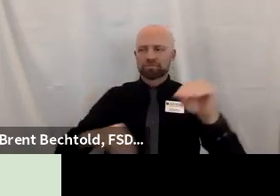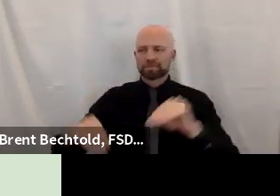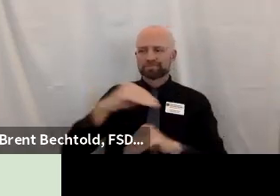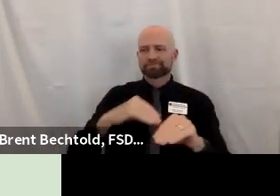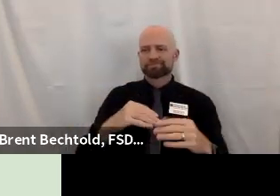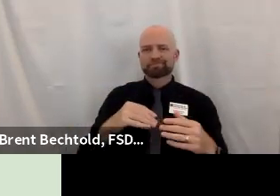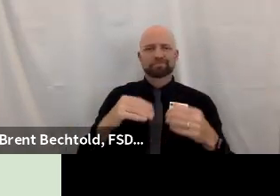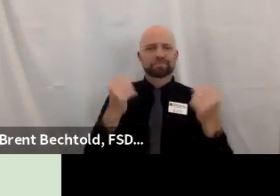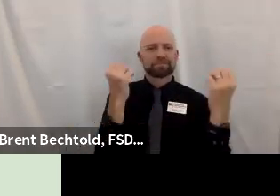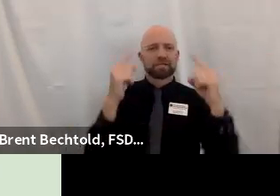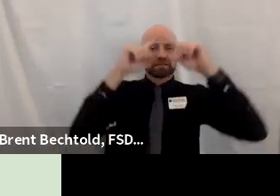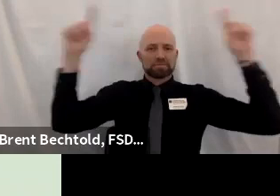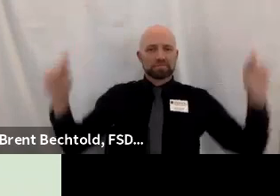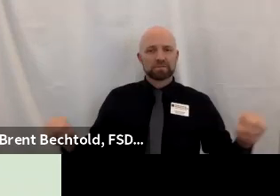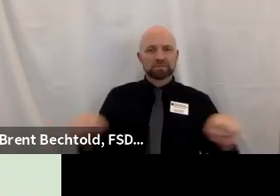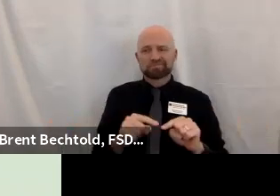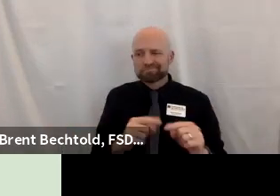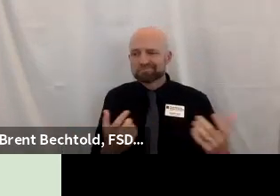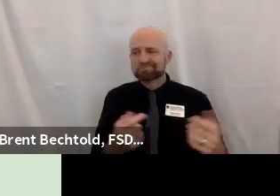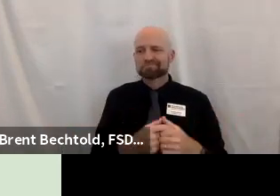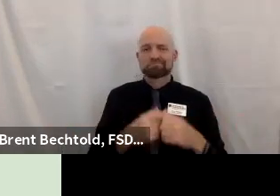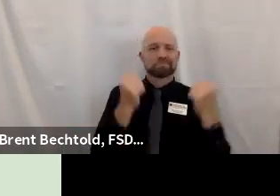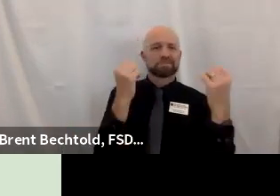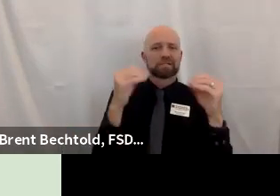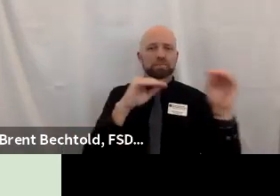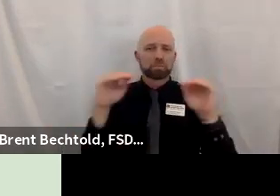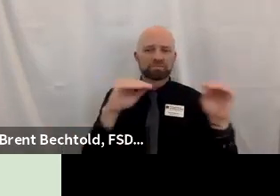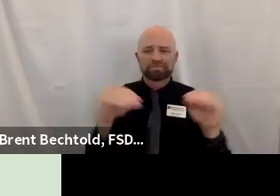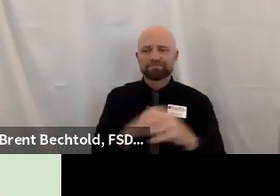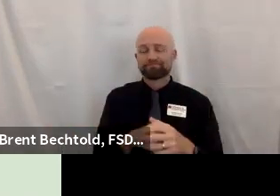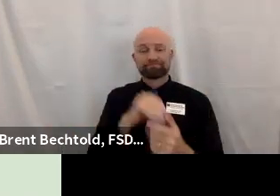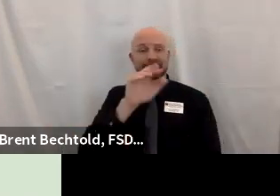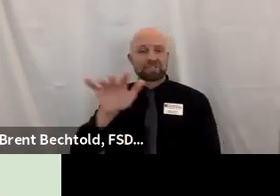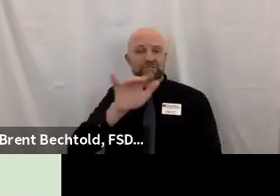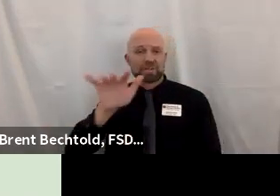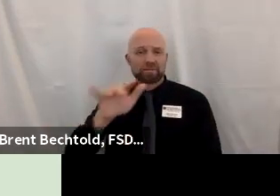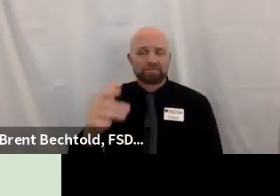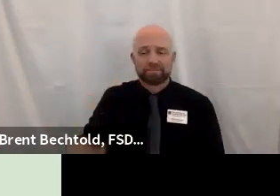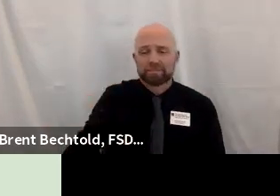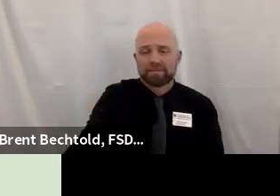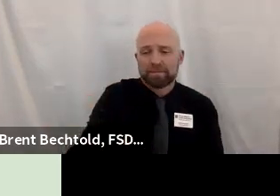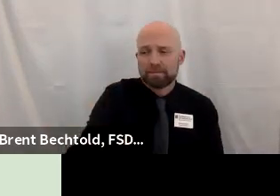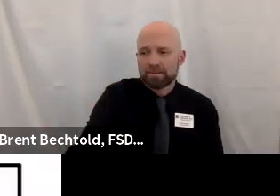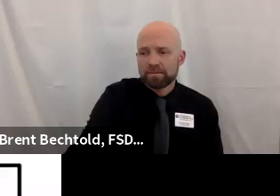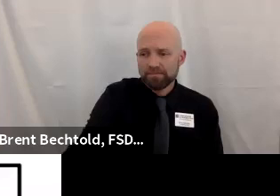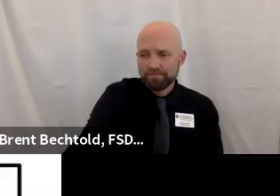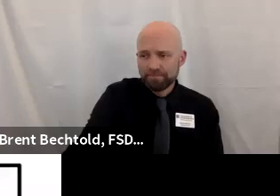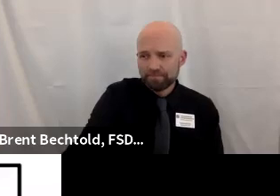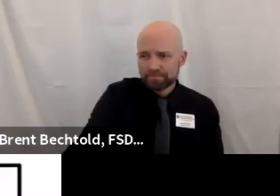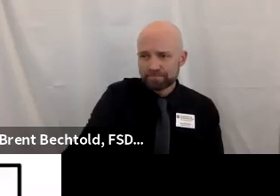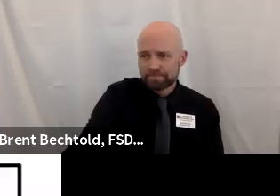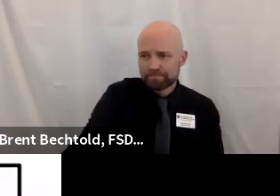body movement, signing space, sign movement, fingerspelling.